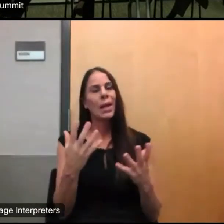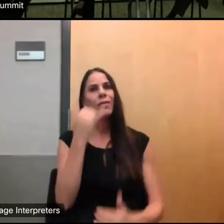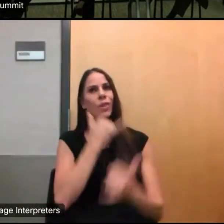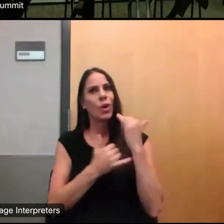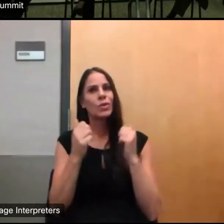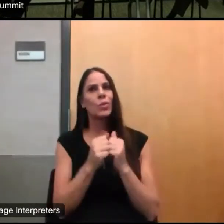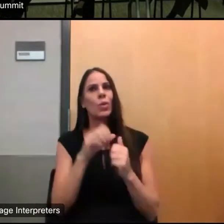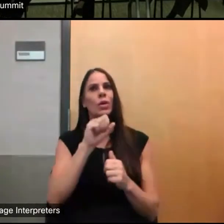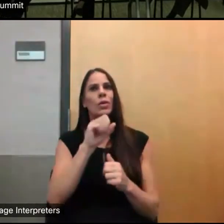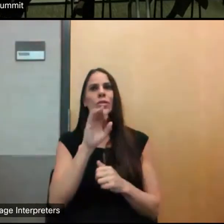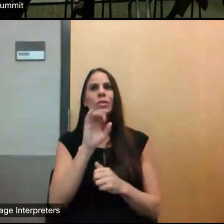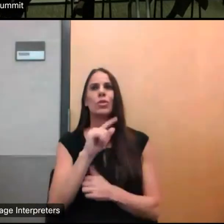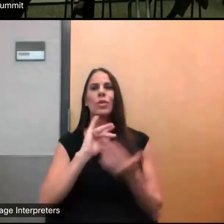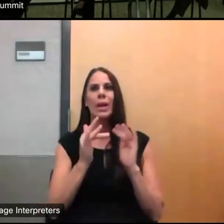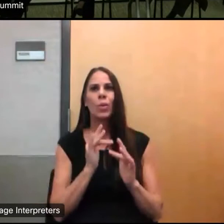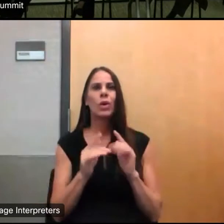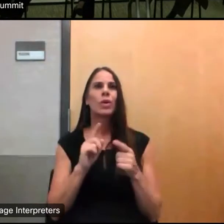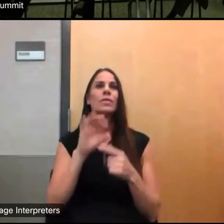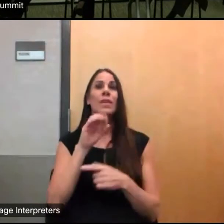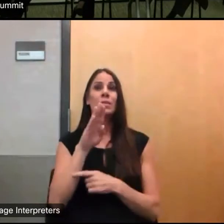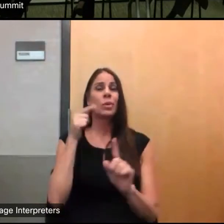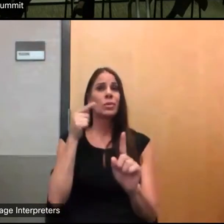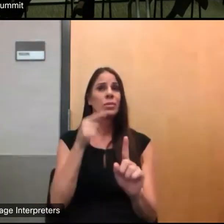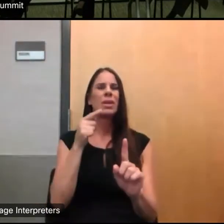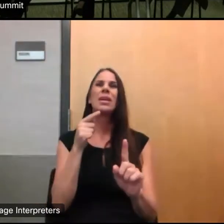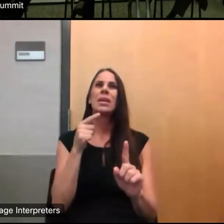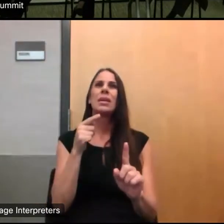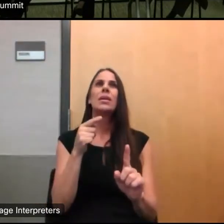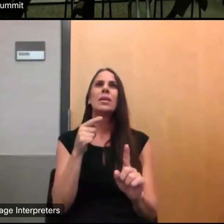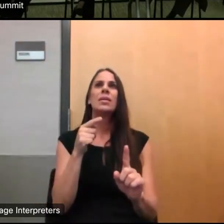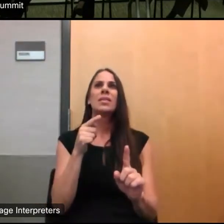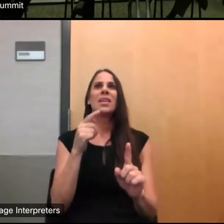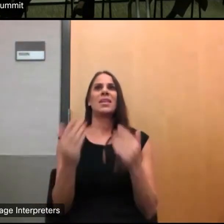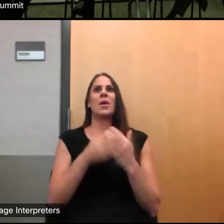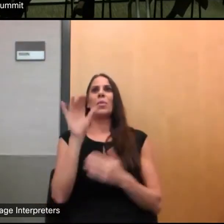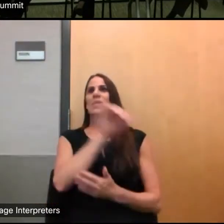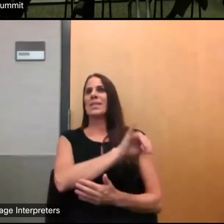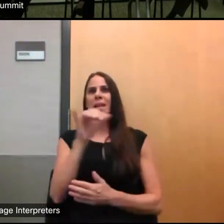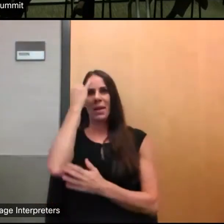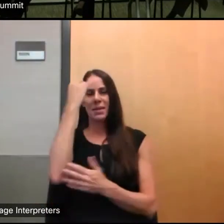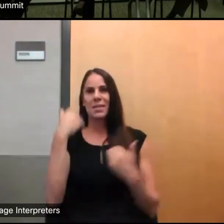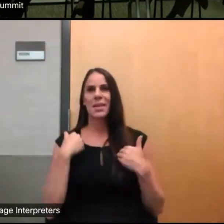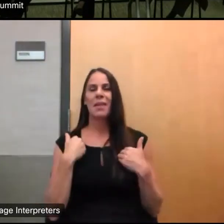with Facebook in particular. It is kind of like having something of a focus group right there on your phone. If you, if you take it with the important